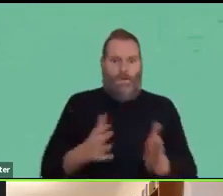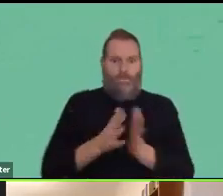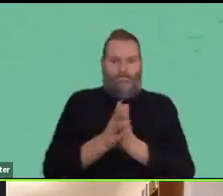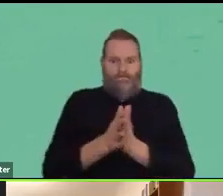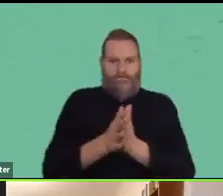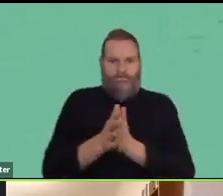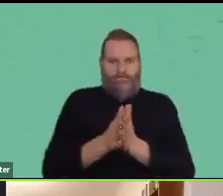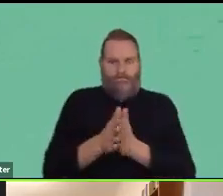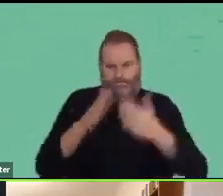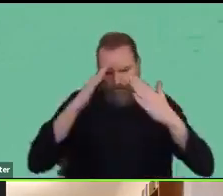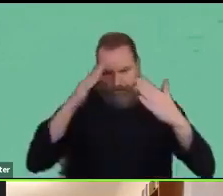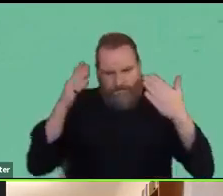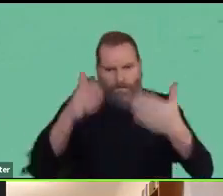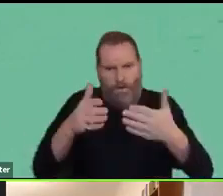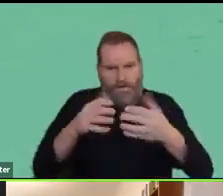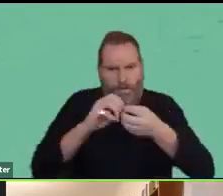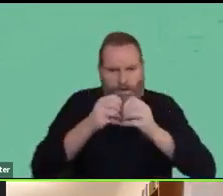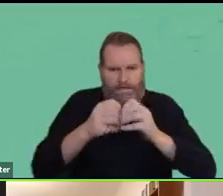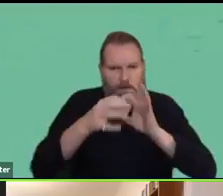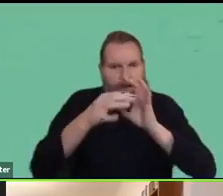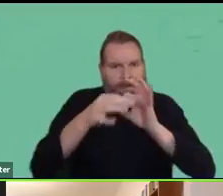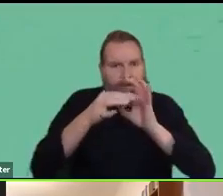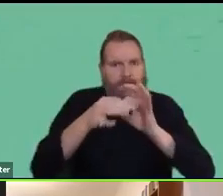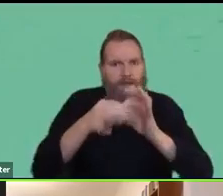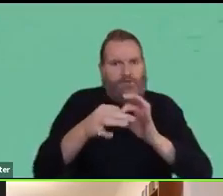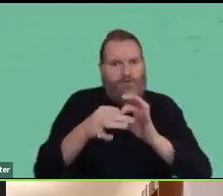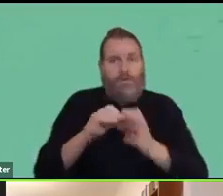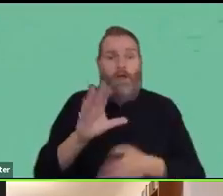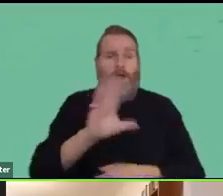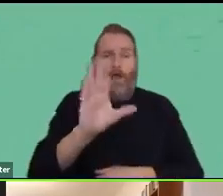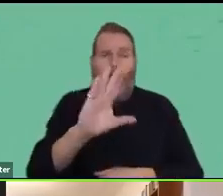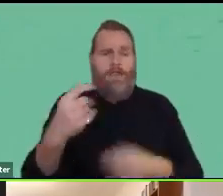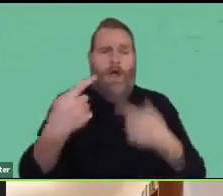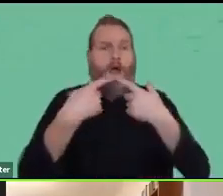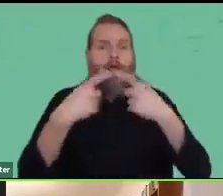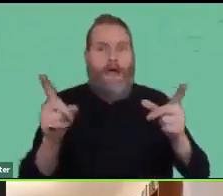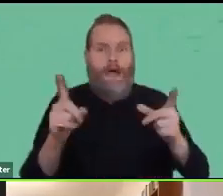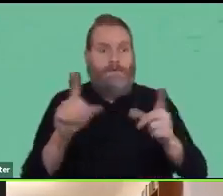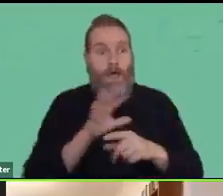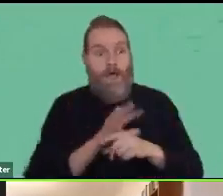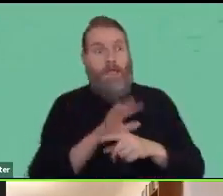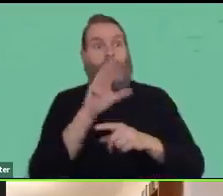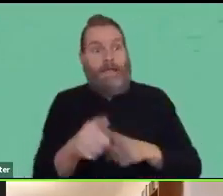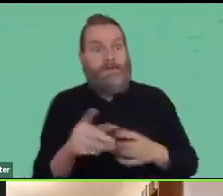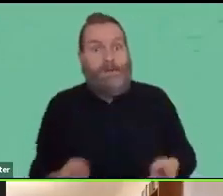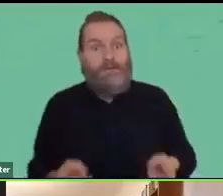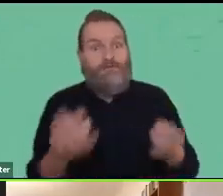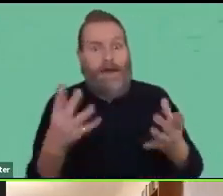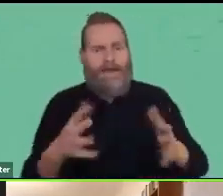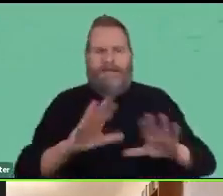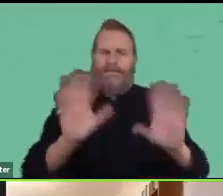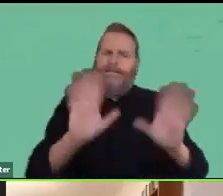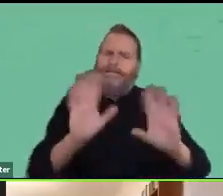now nobody should take from this that we're announcing any ballot uh you know next week or anytime soon it's just getting our preparations right